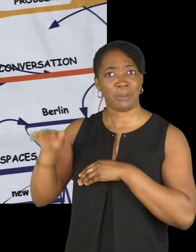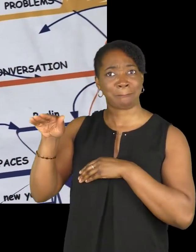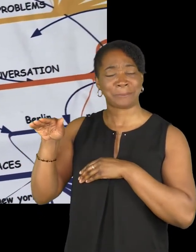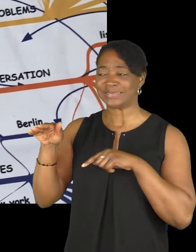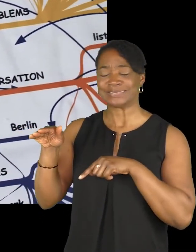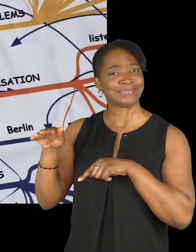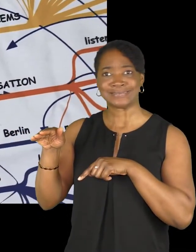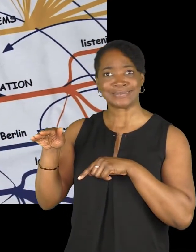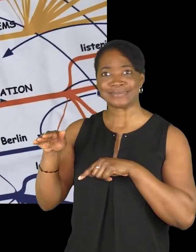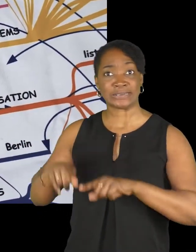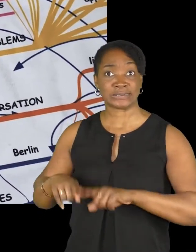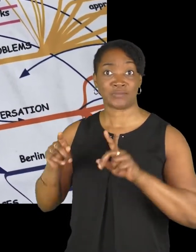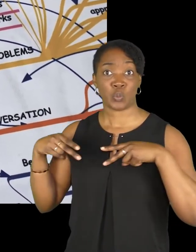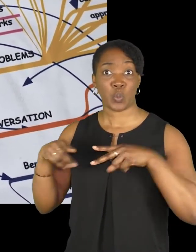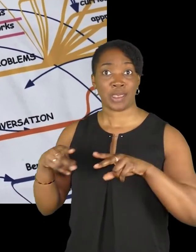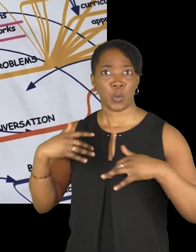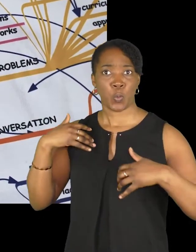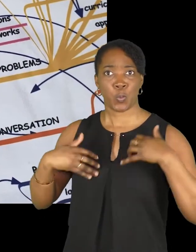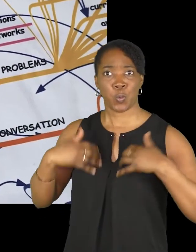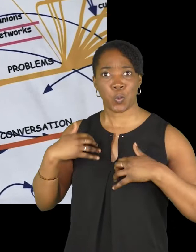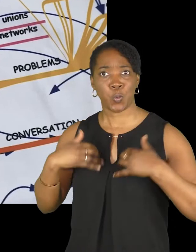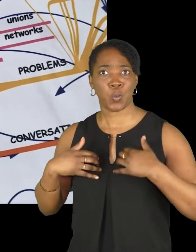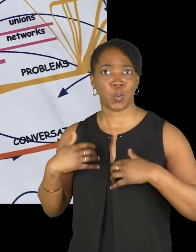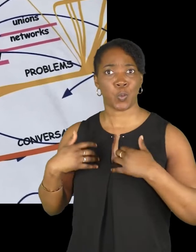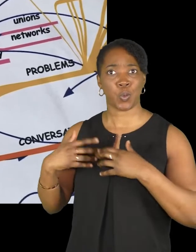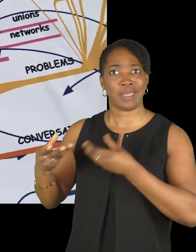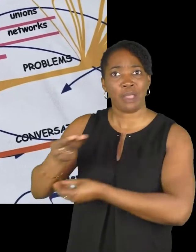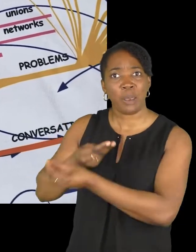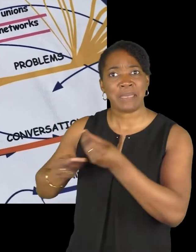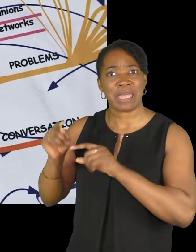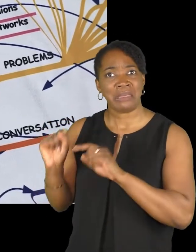not been that way. They have been kind of these energetic economies and this is something that